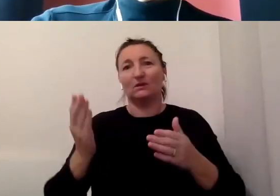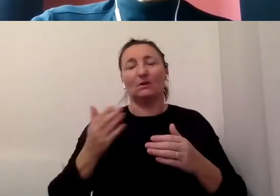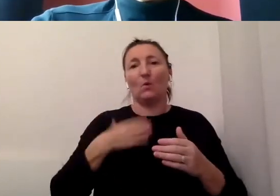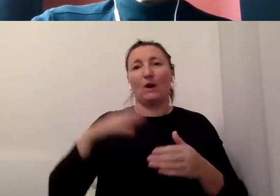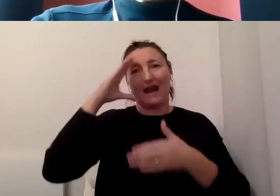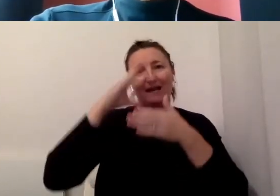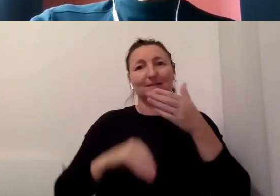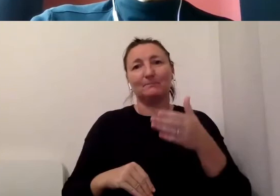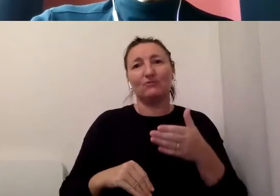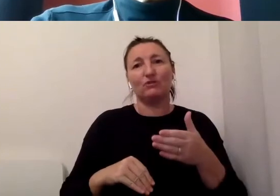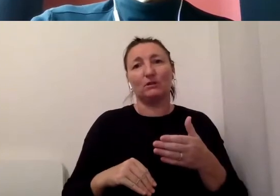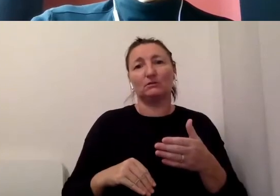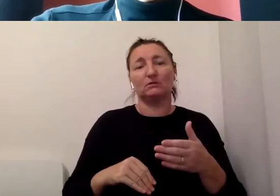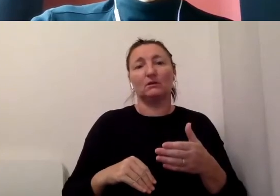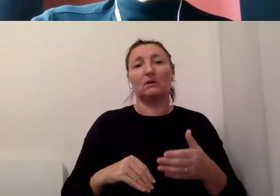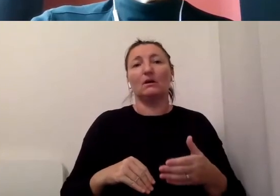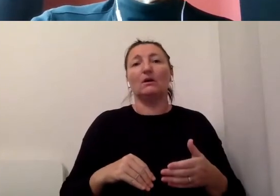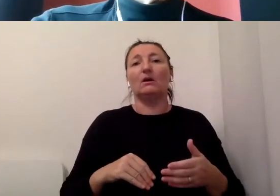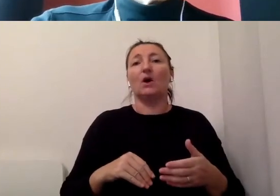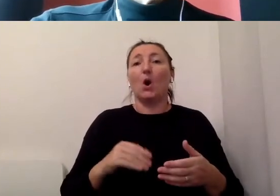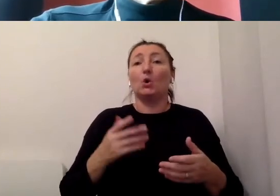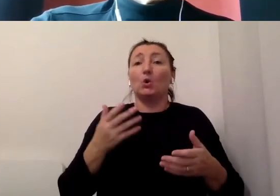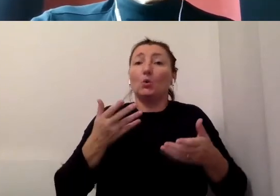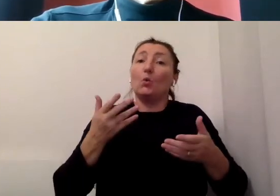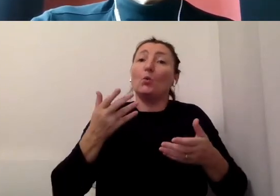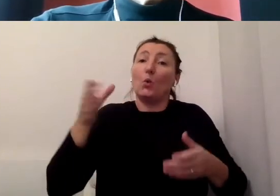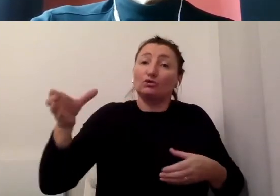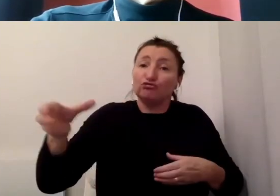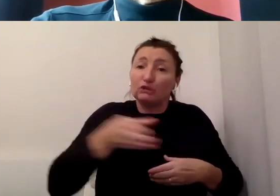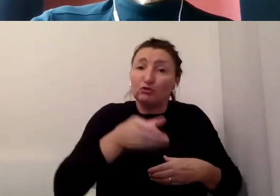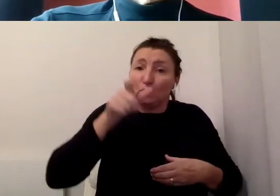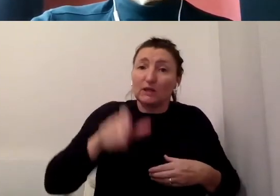to people and people who are persuasive, or people who are good at using social media,